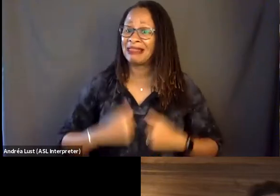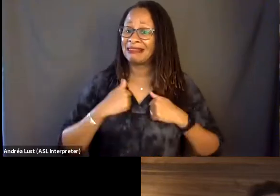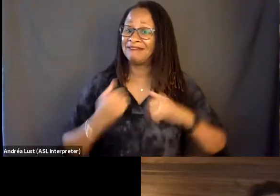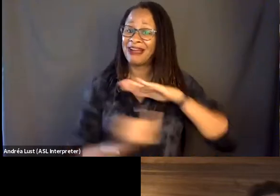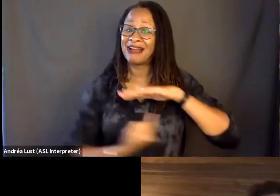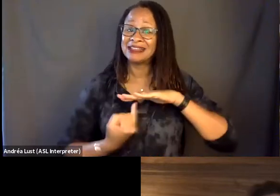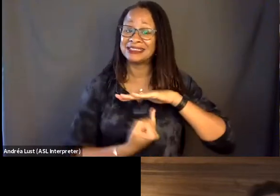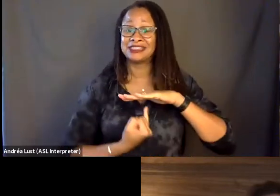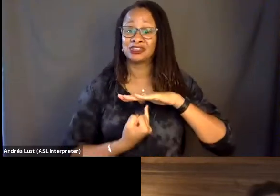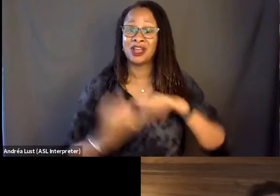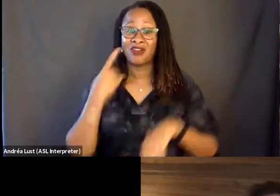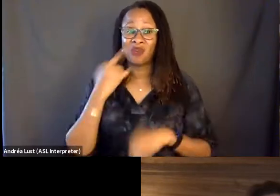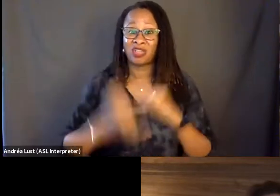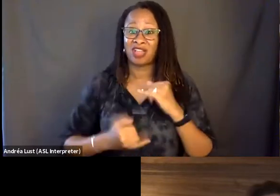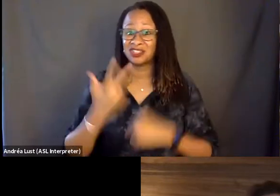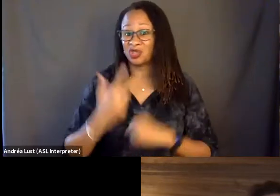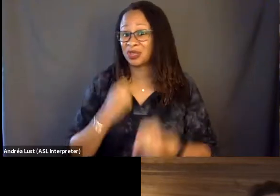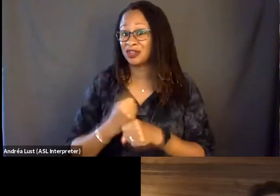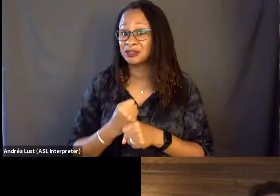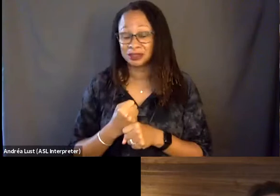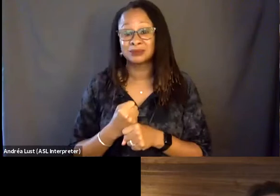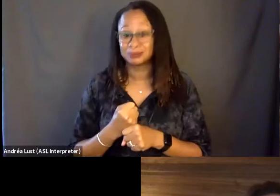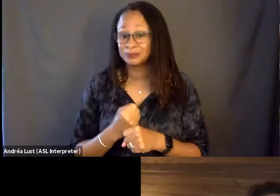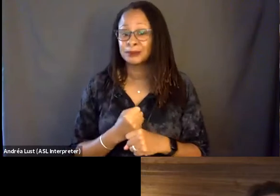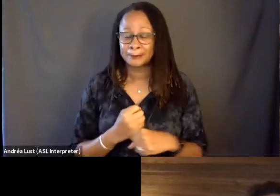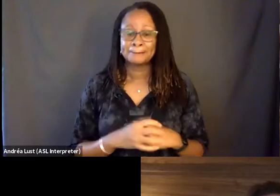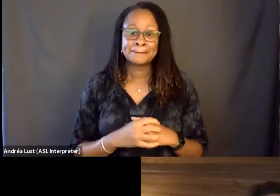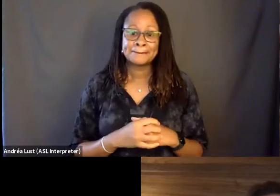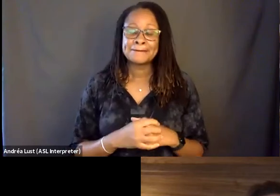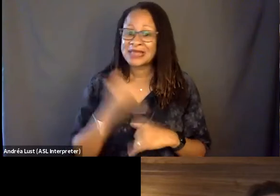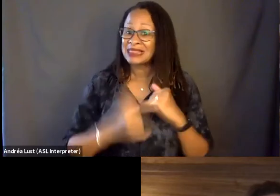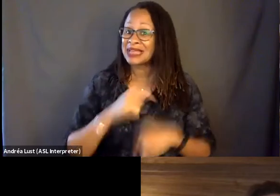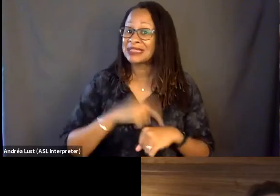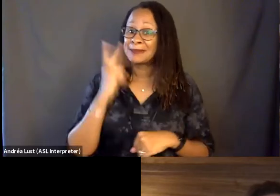alone for the last three years. The last time he saw his family was